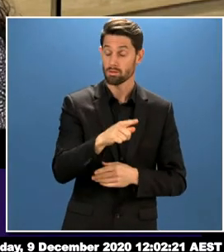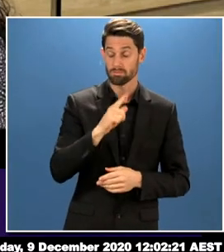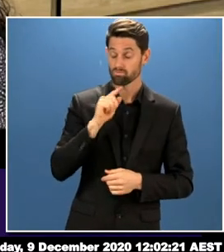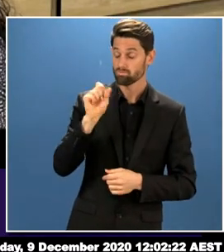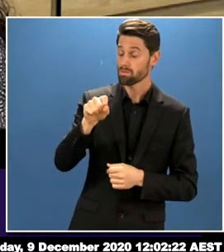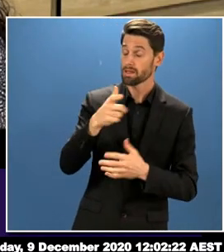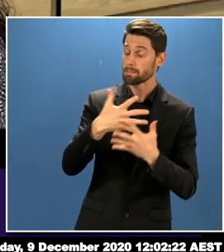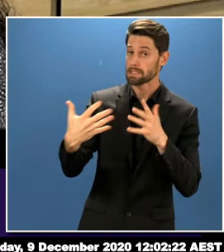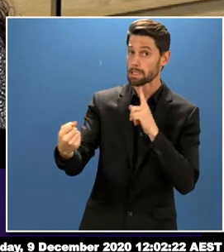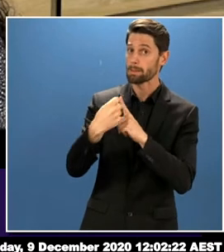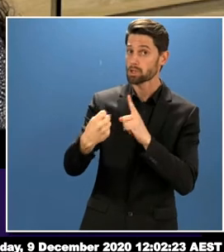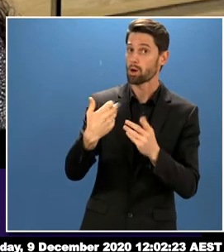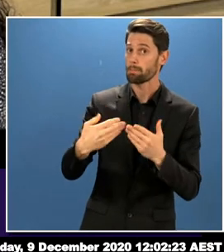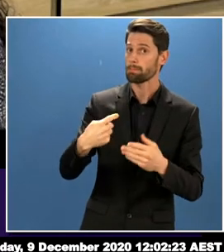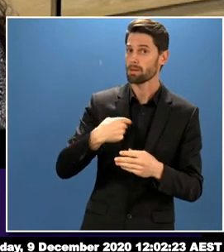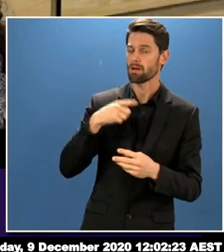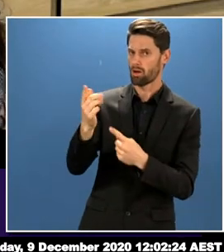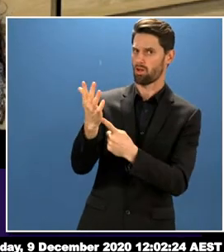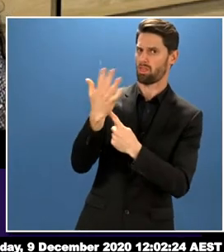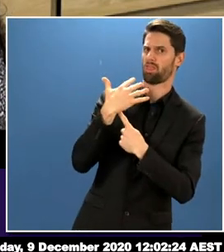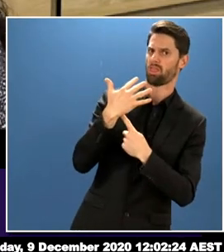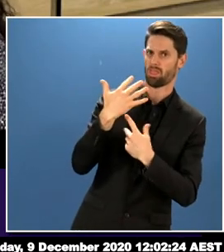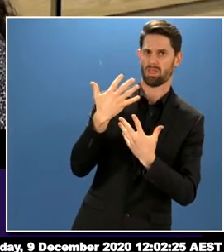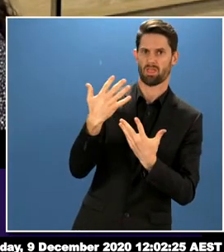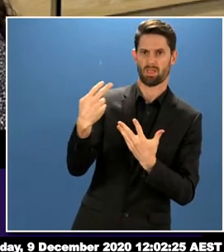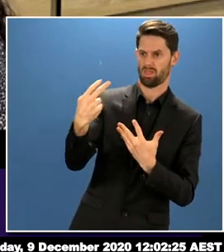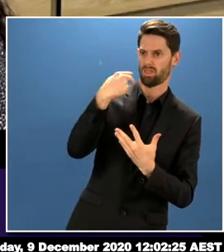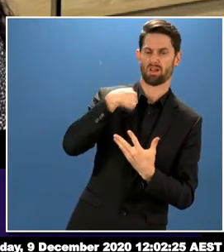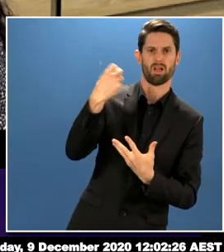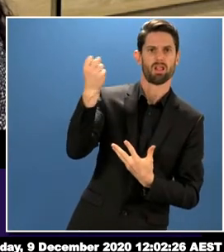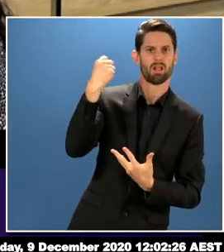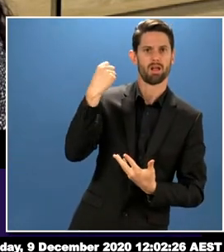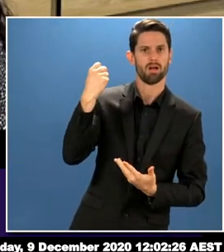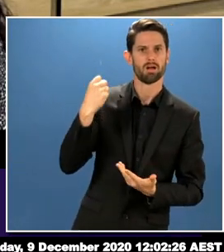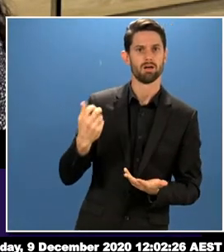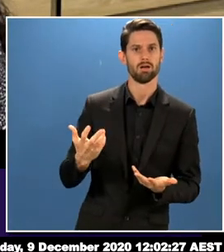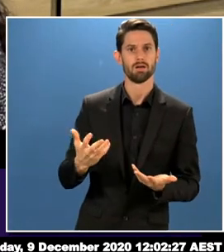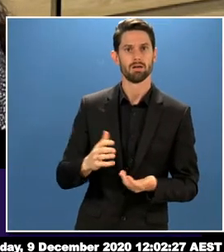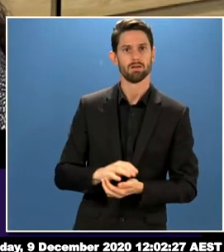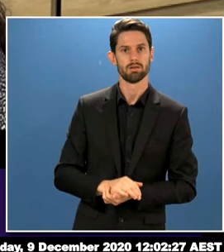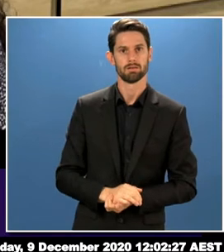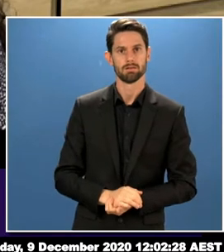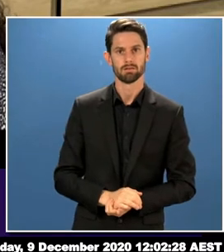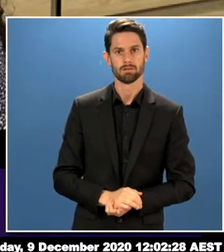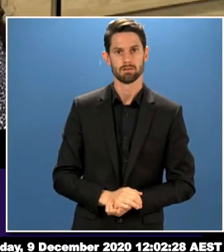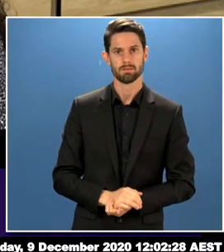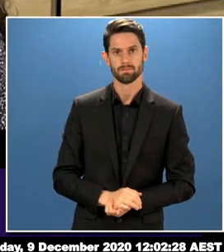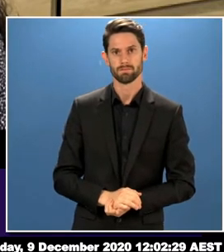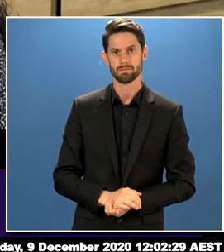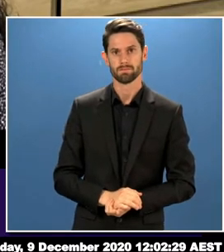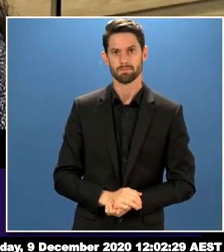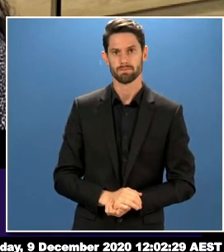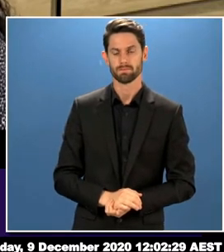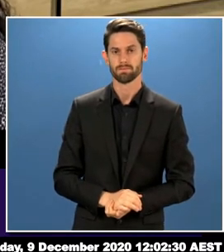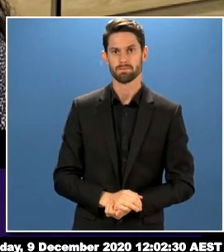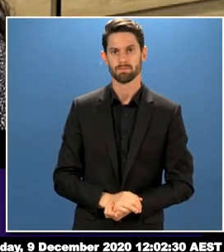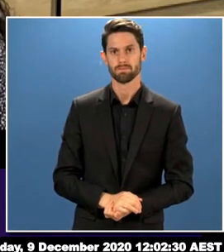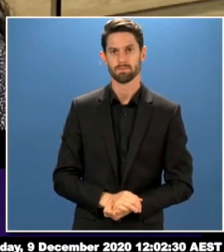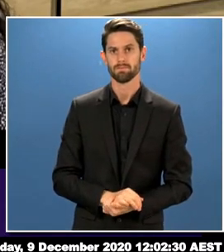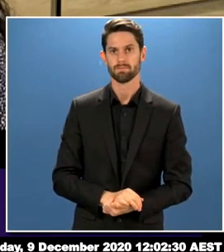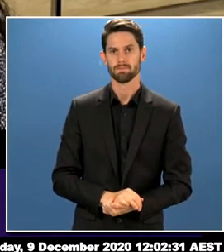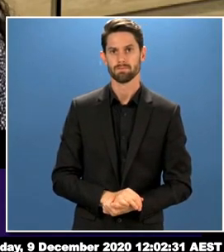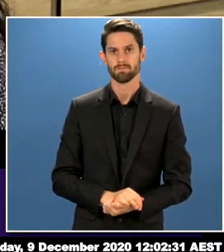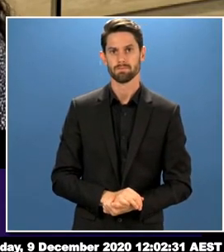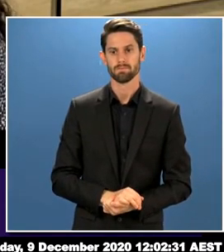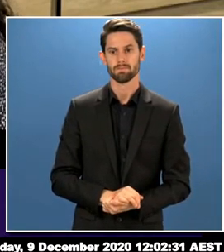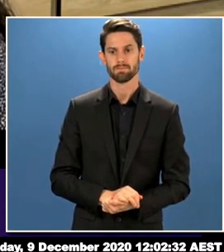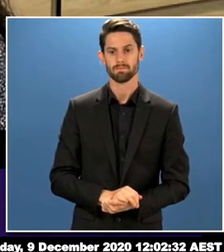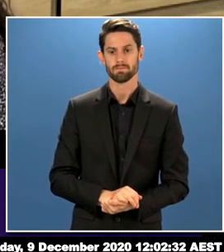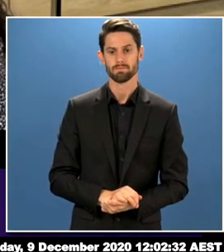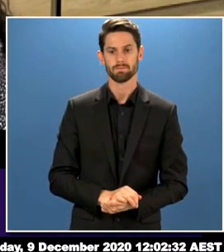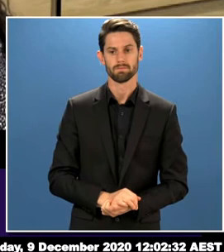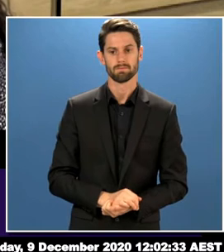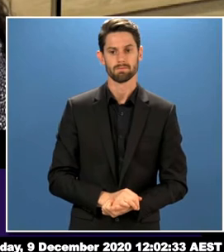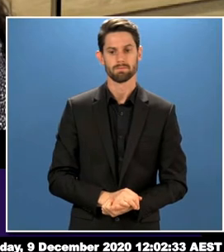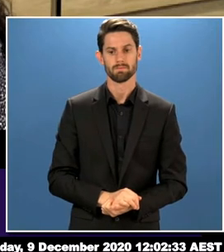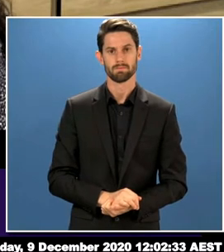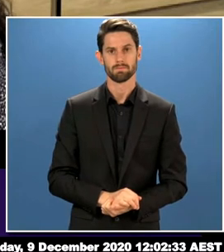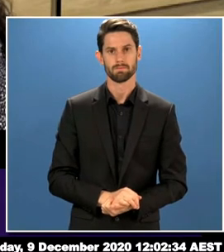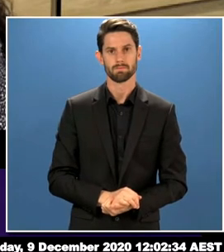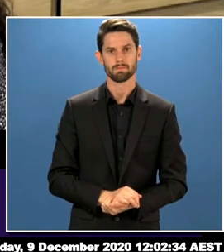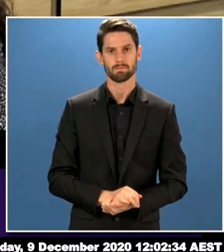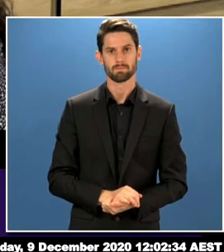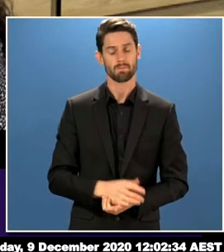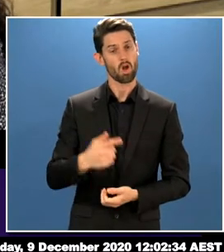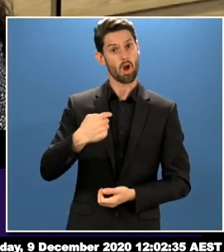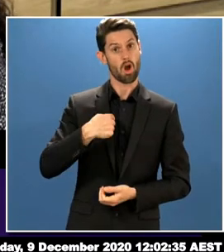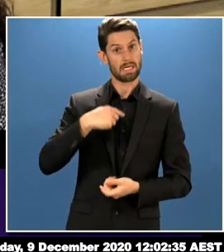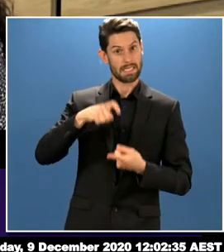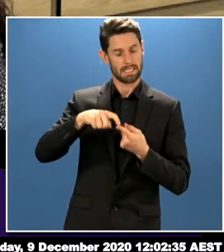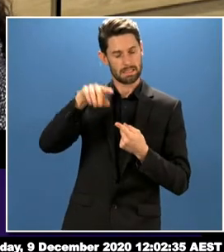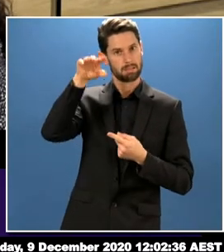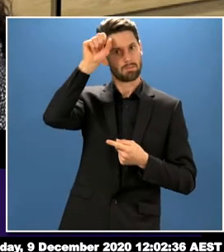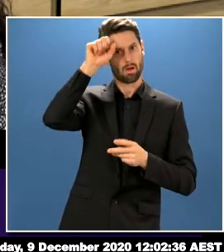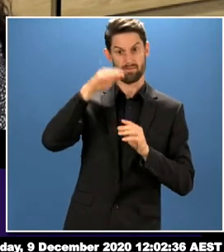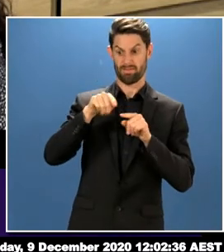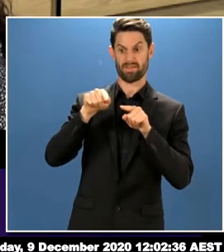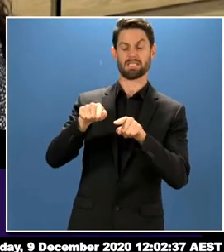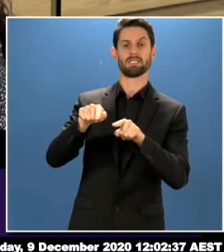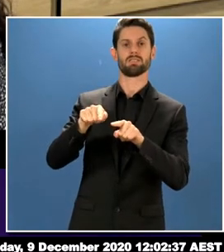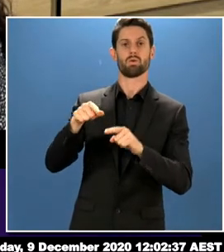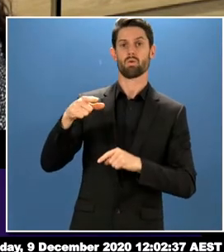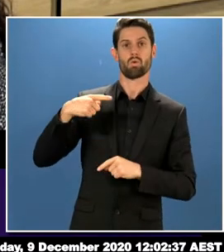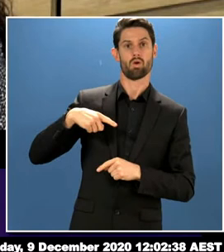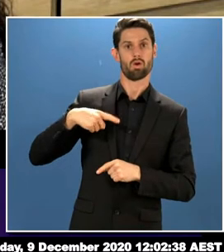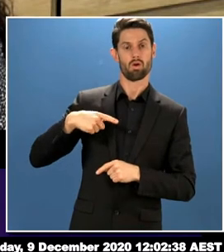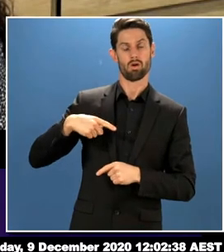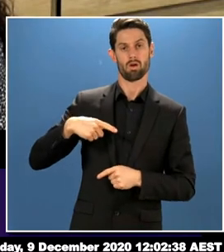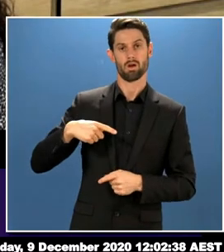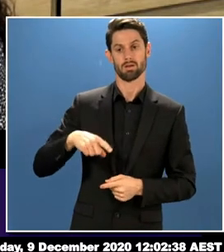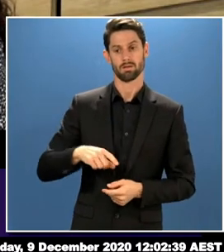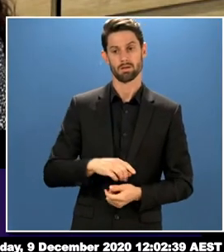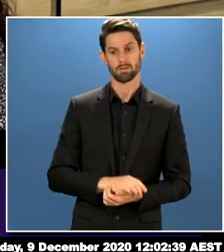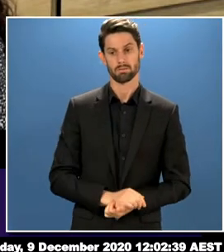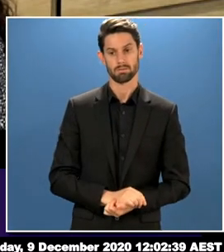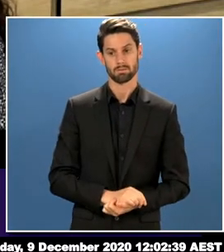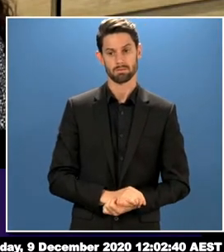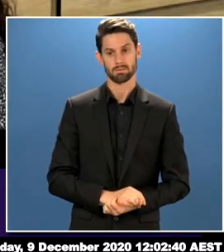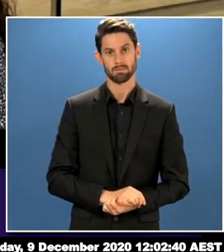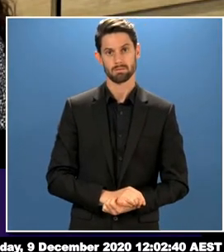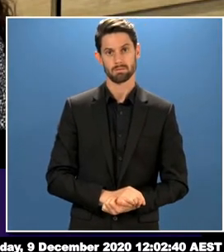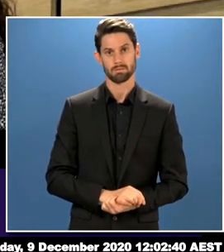So suddenly, it's so unexpected and why I reflect on that, the person